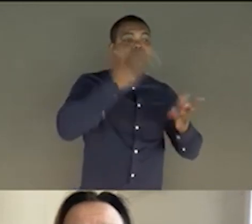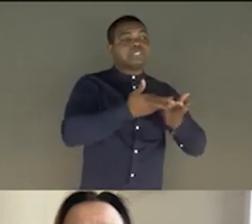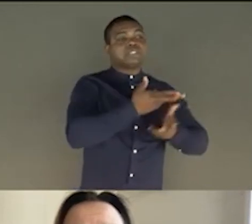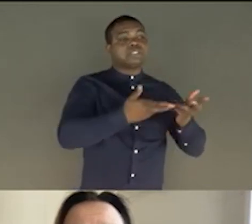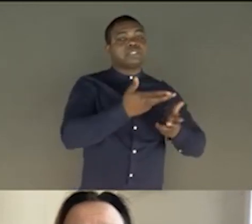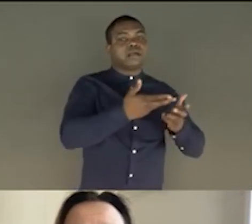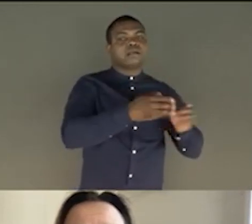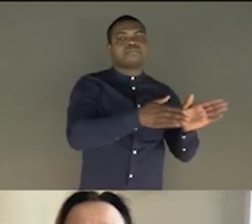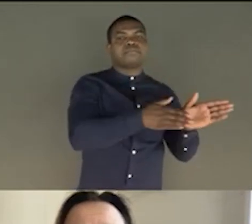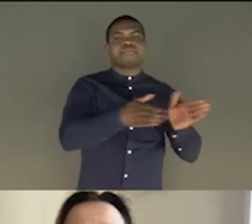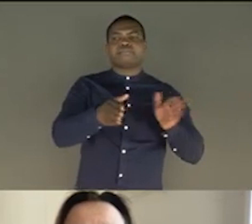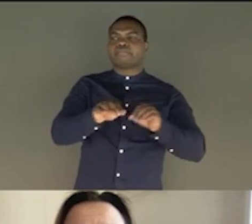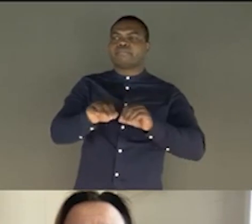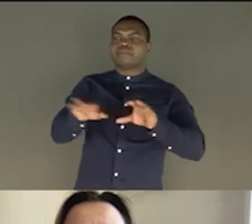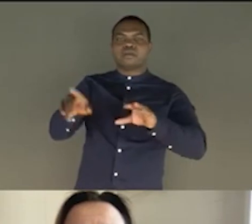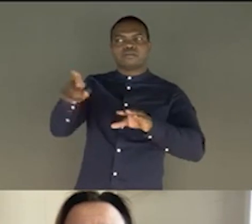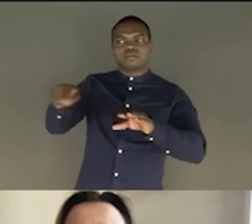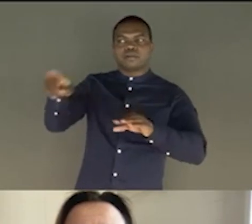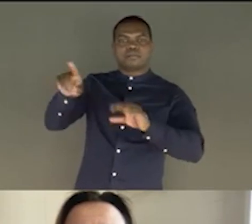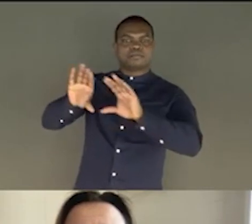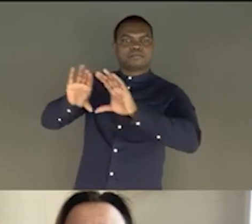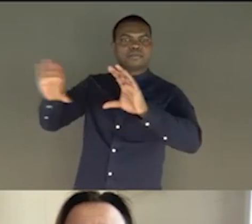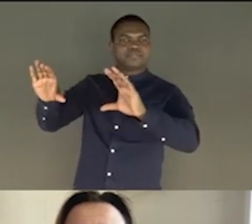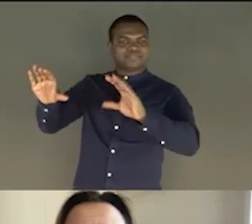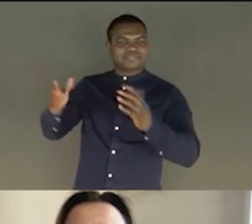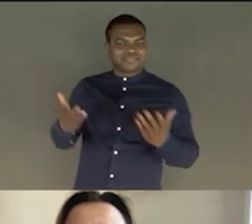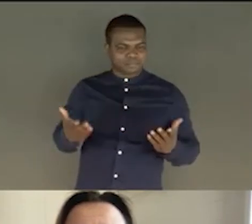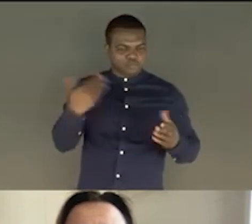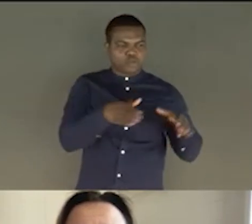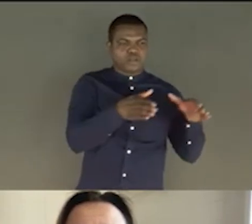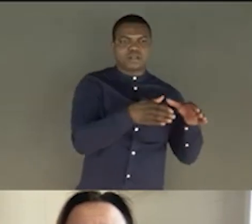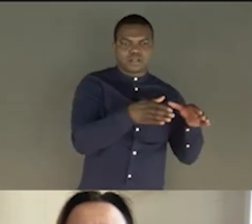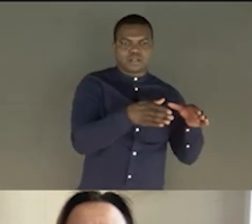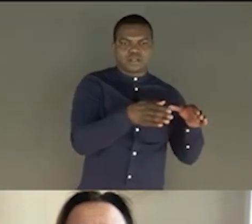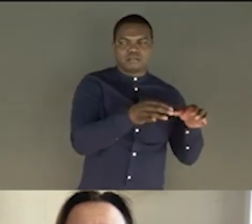only covers the websites and mobile applications of the public sector.